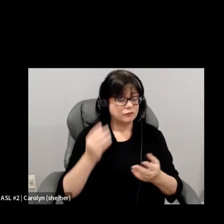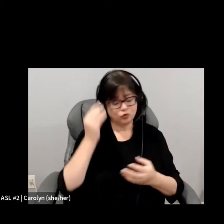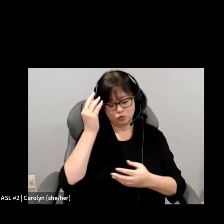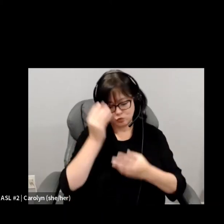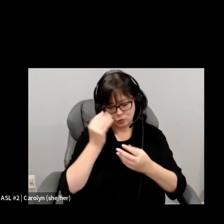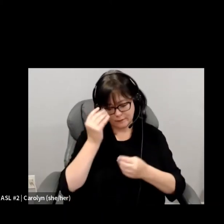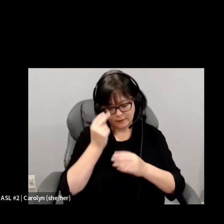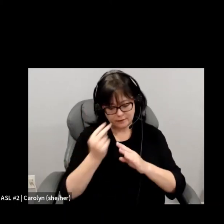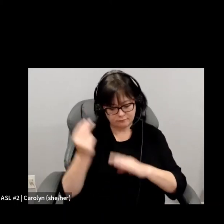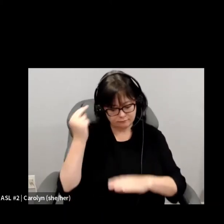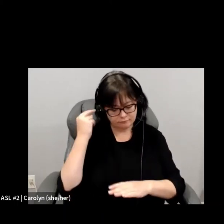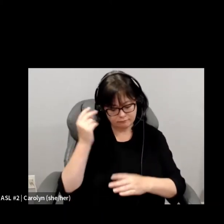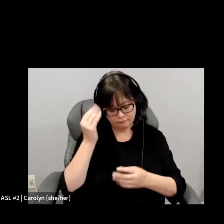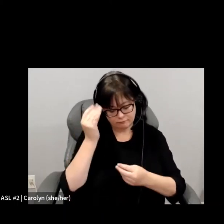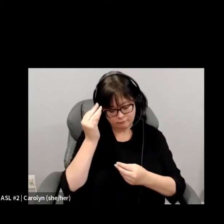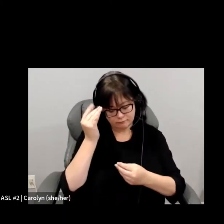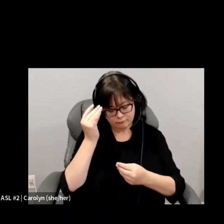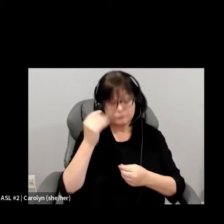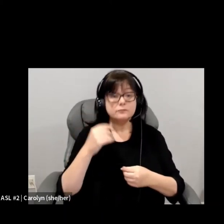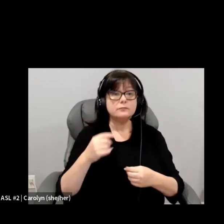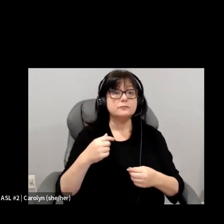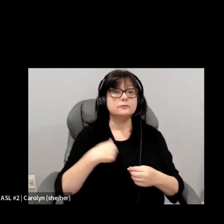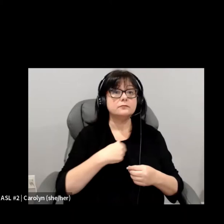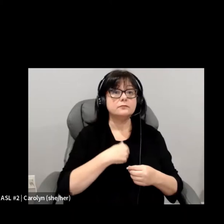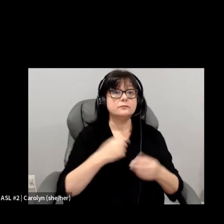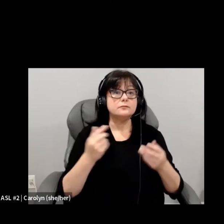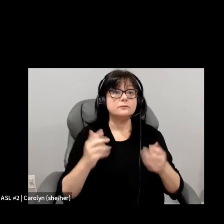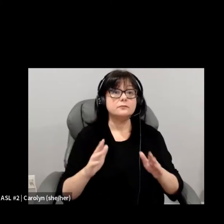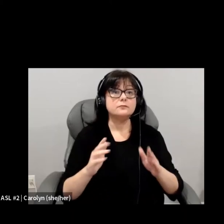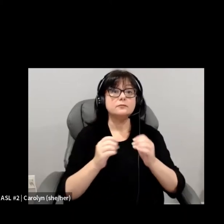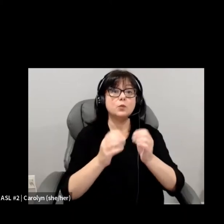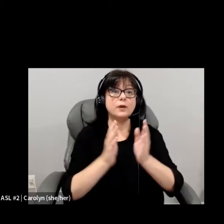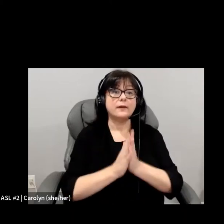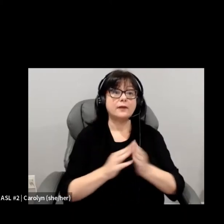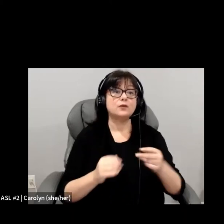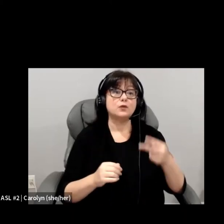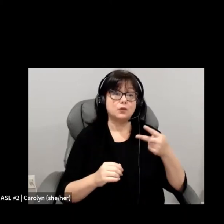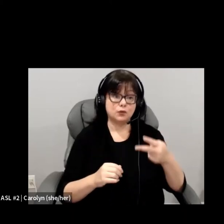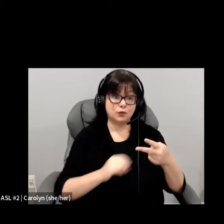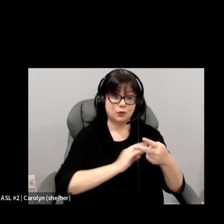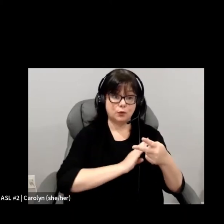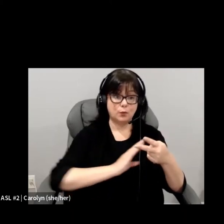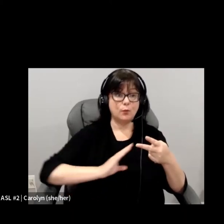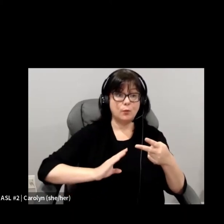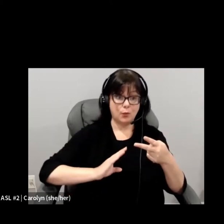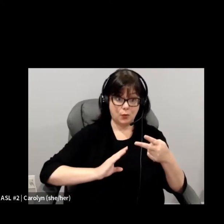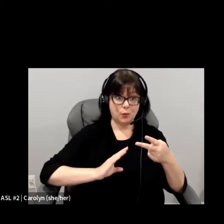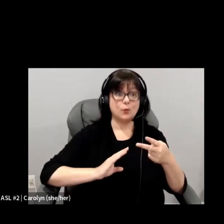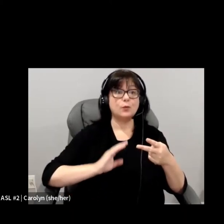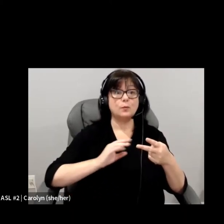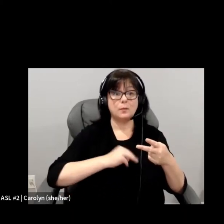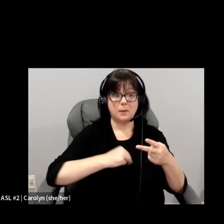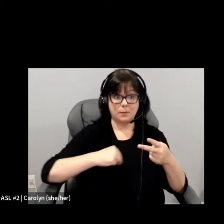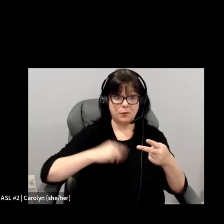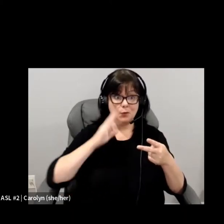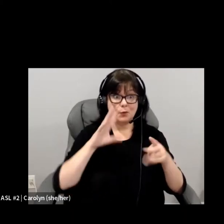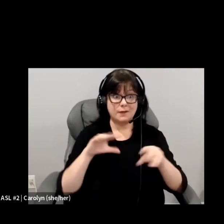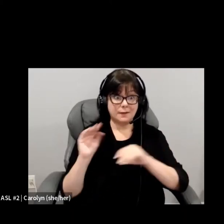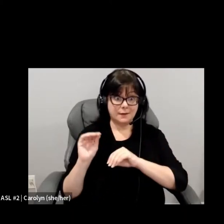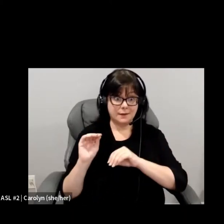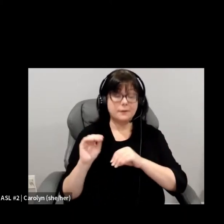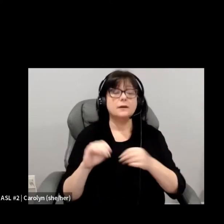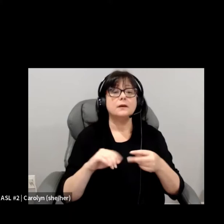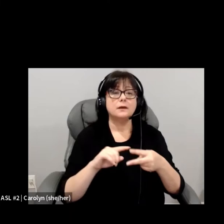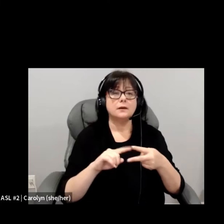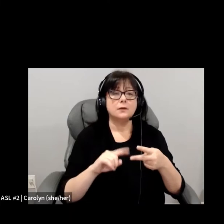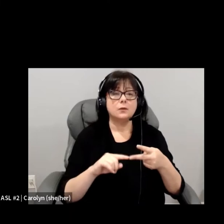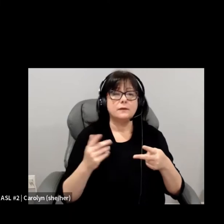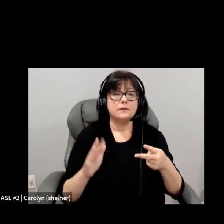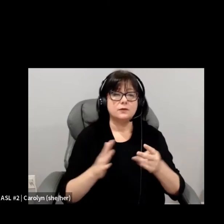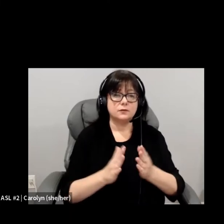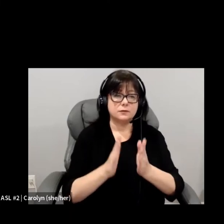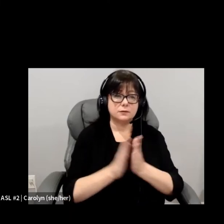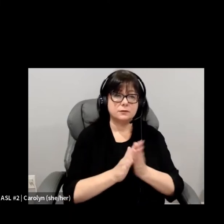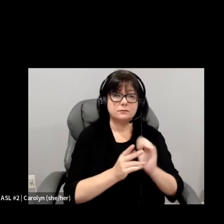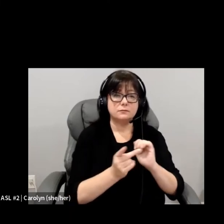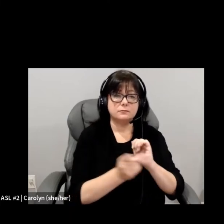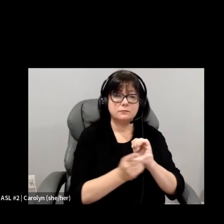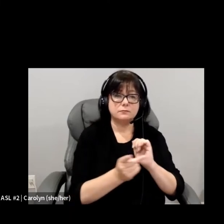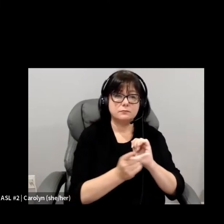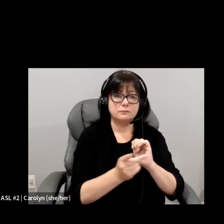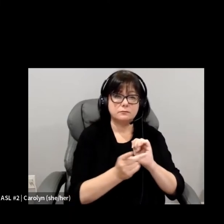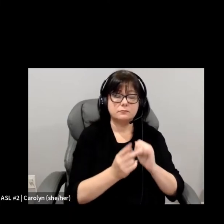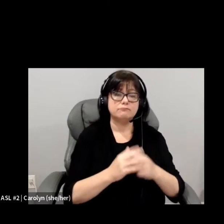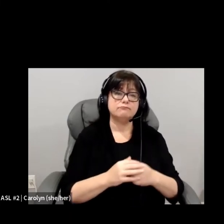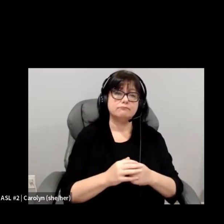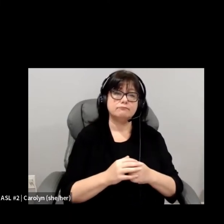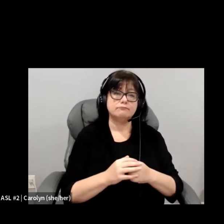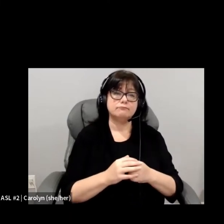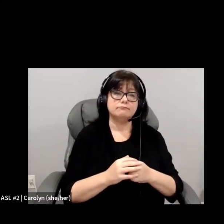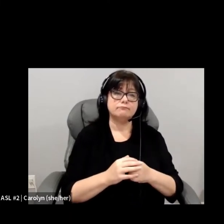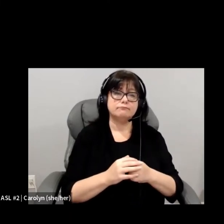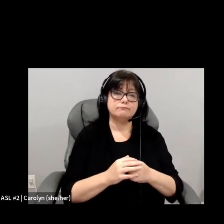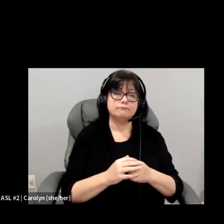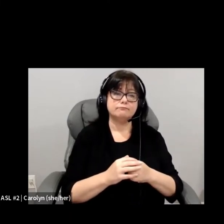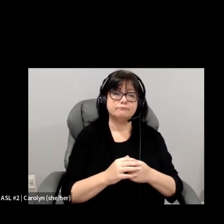WE HAVE ASKED TWO OF OUR OUTGOING BOARD MEMBERS FOR TO GRACE US WITH SOME OF THEIR THOUGHTS